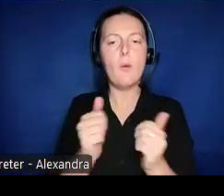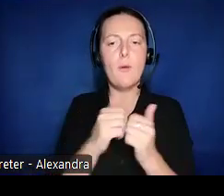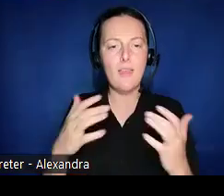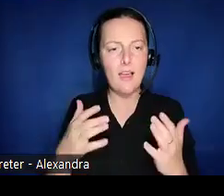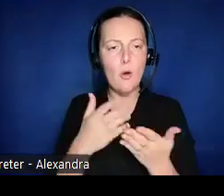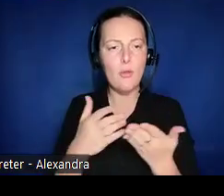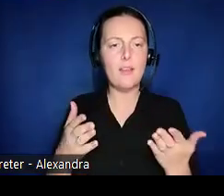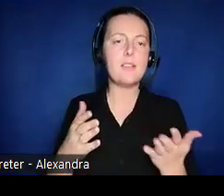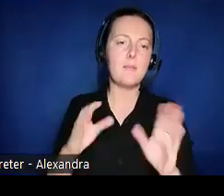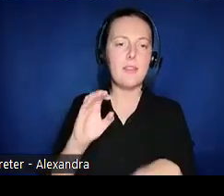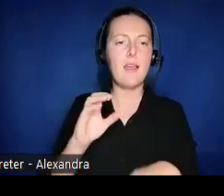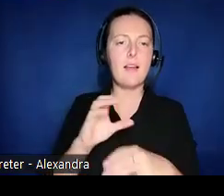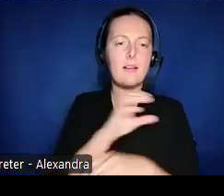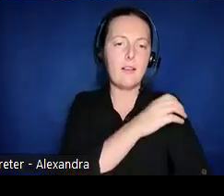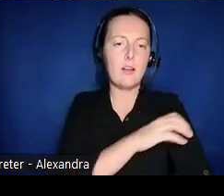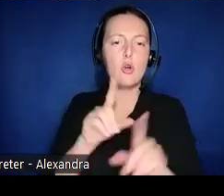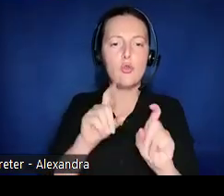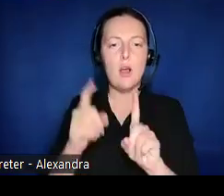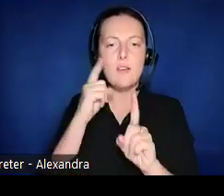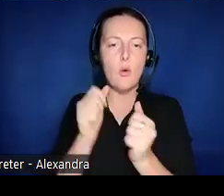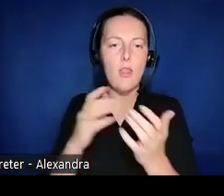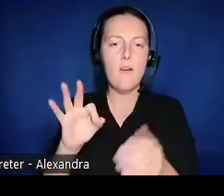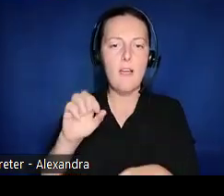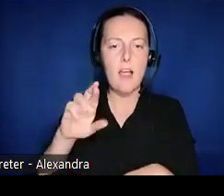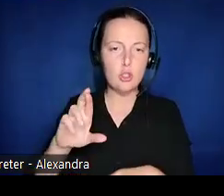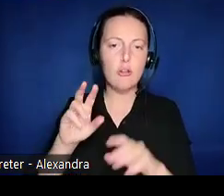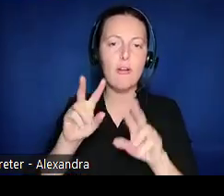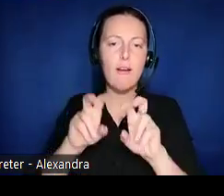best tools that we've got so far to describe the different types of ways that people are suffering,